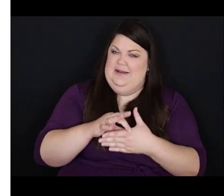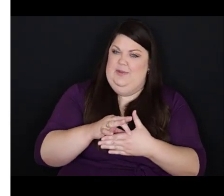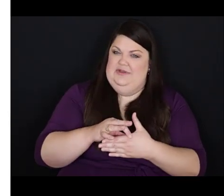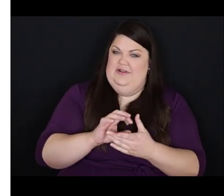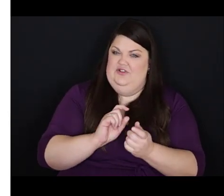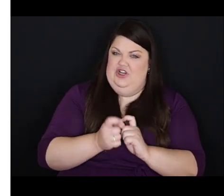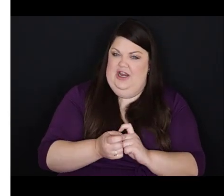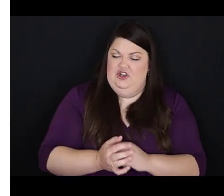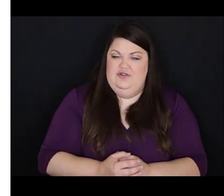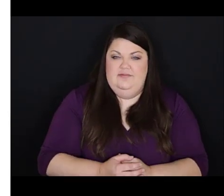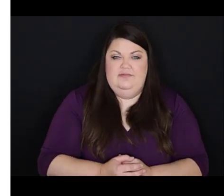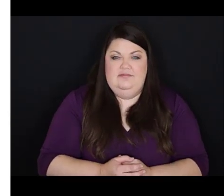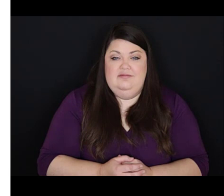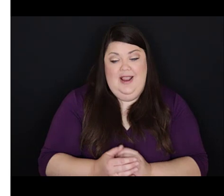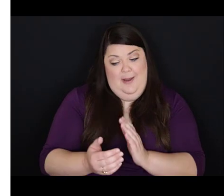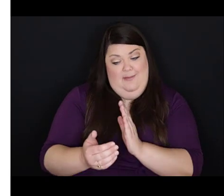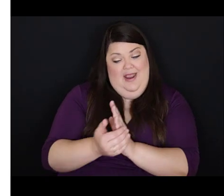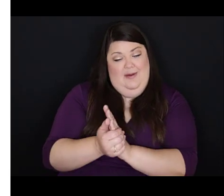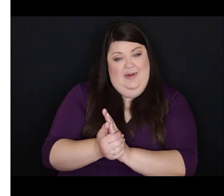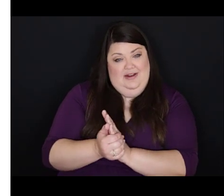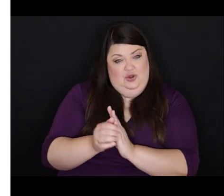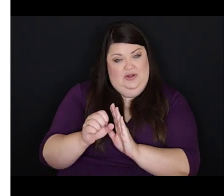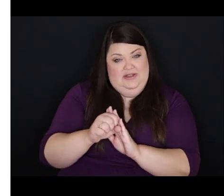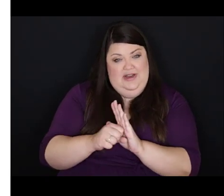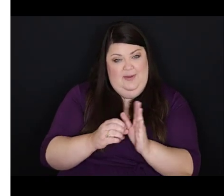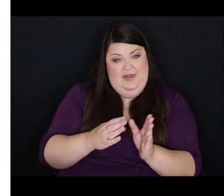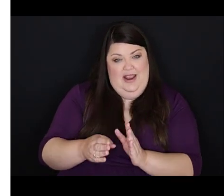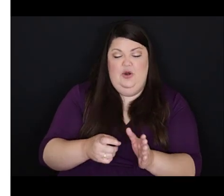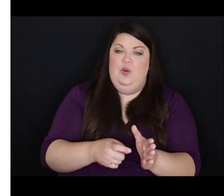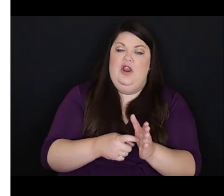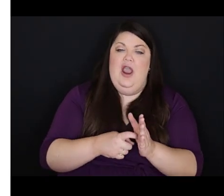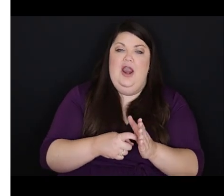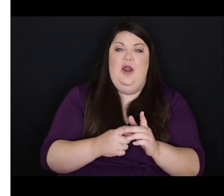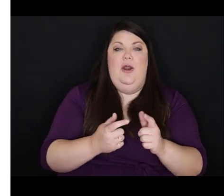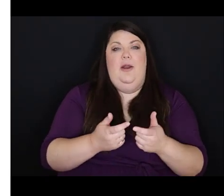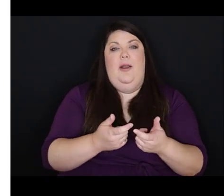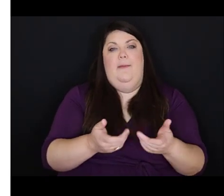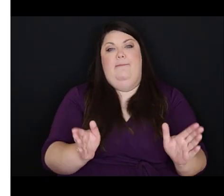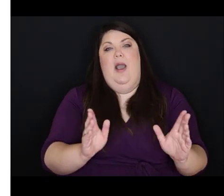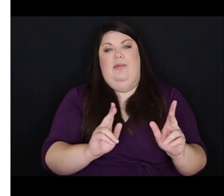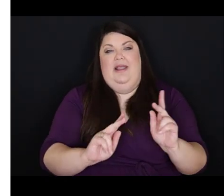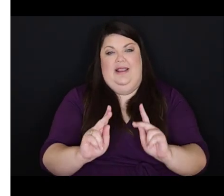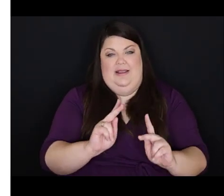Amendments to the State Plan require public meetings prior to inclusion in the State Plan.